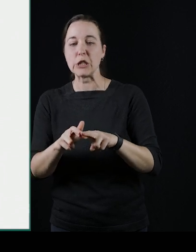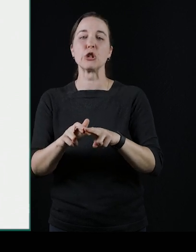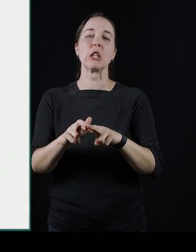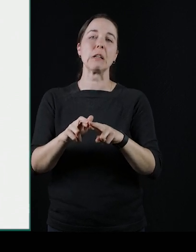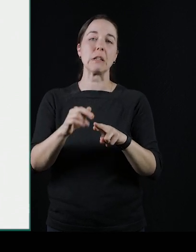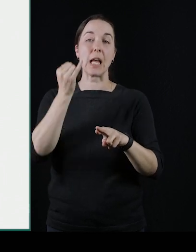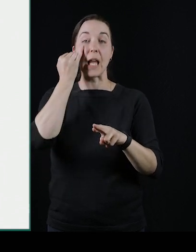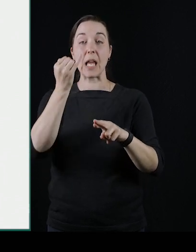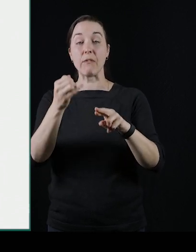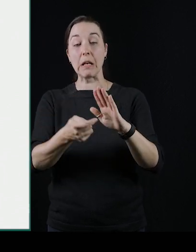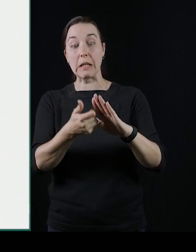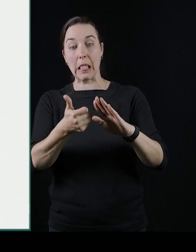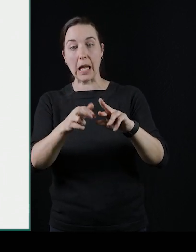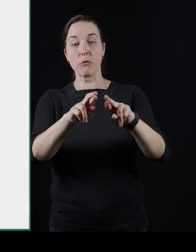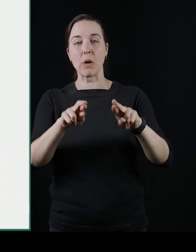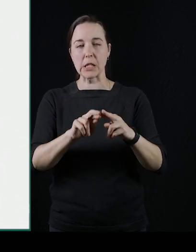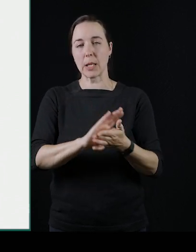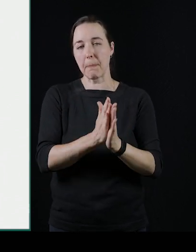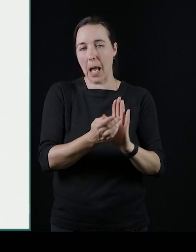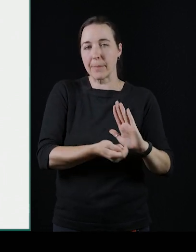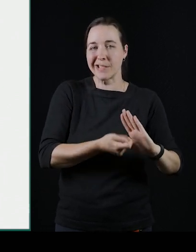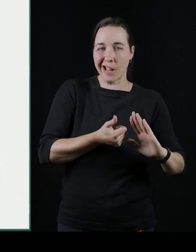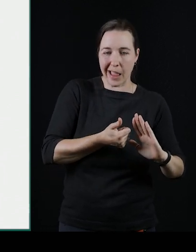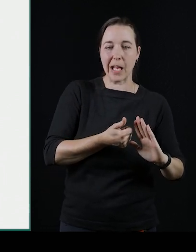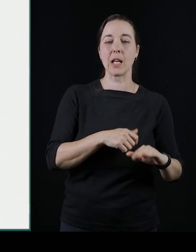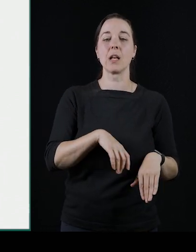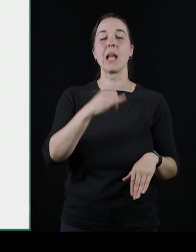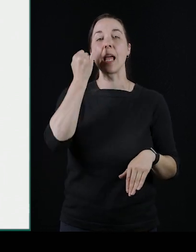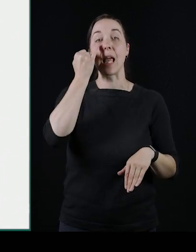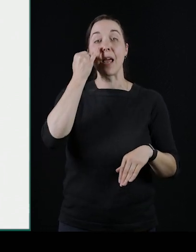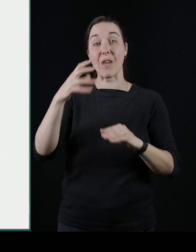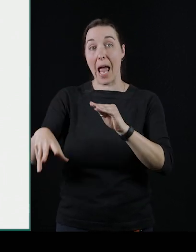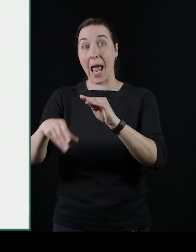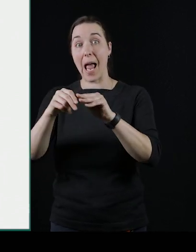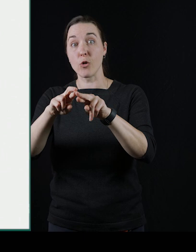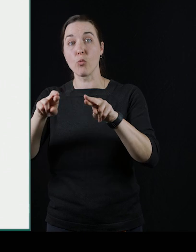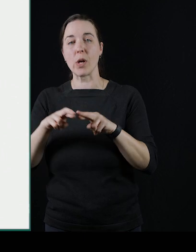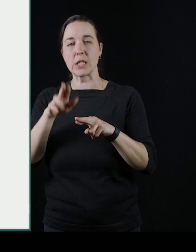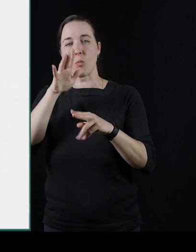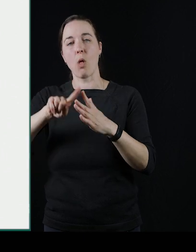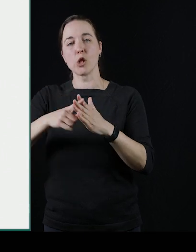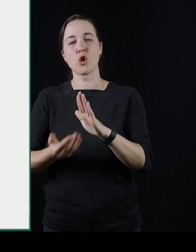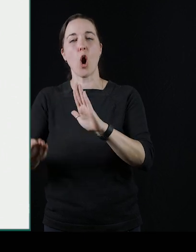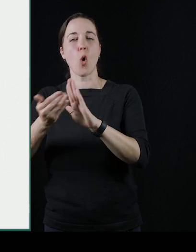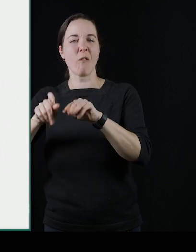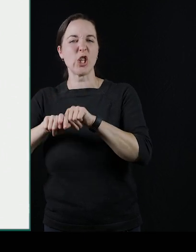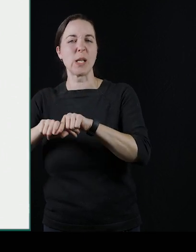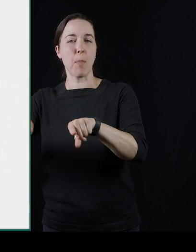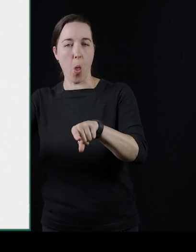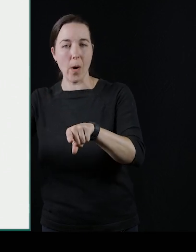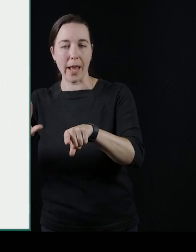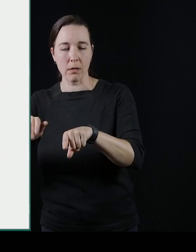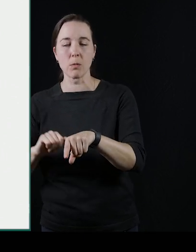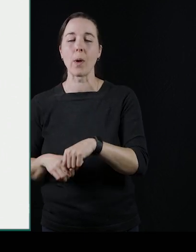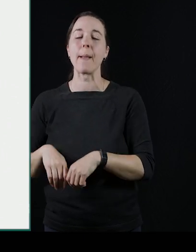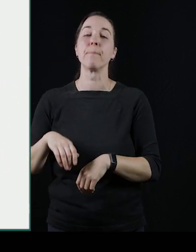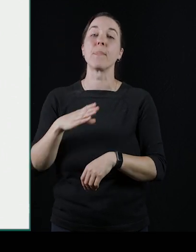will go to the deleted region. If we are the region, it will go to the deploying step again. And last but not least, we can,